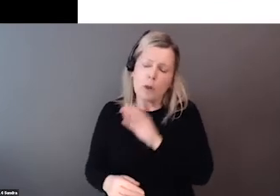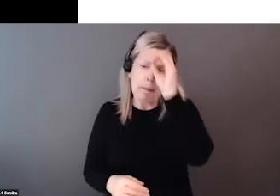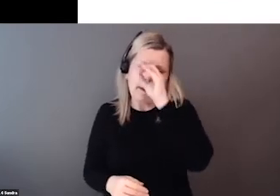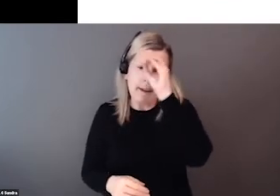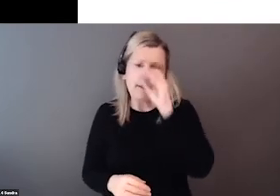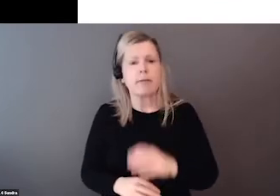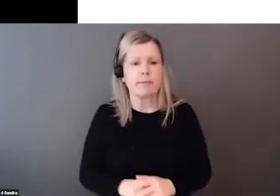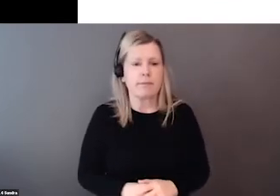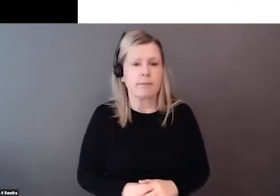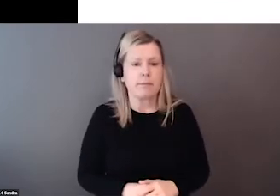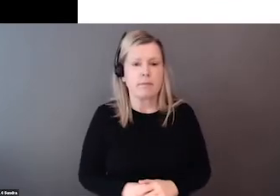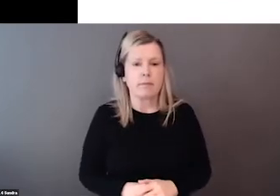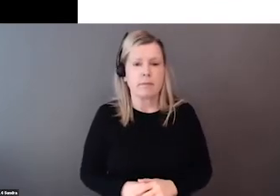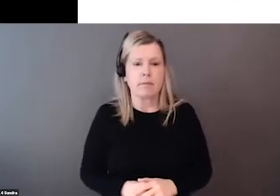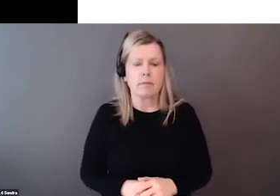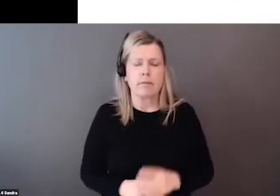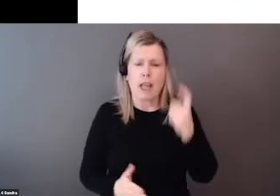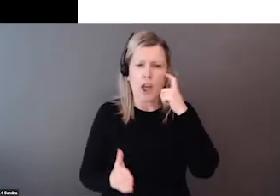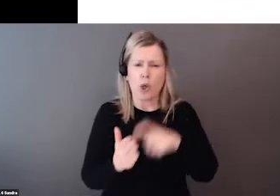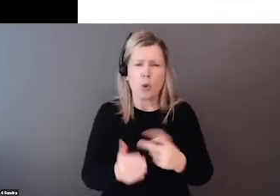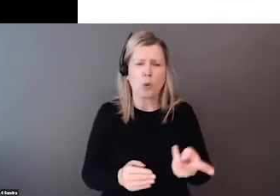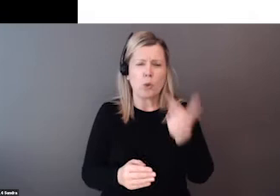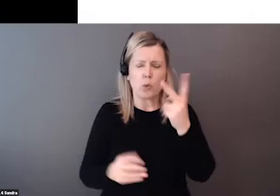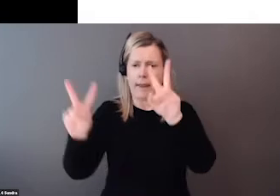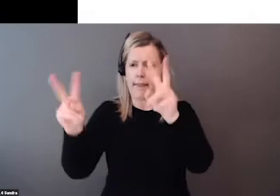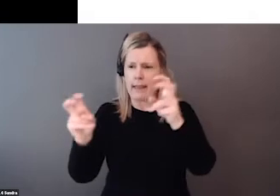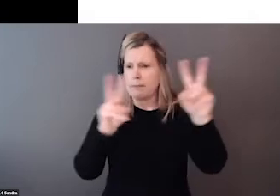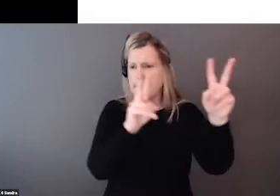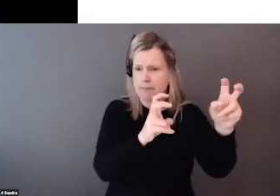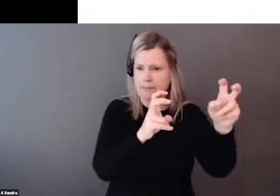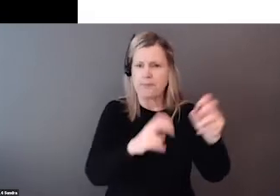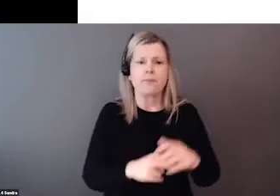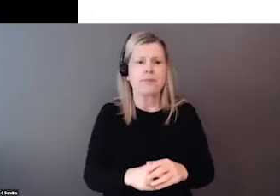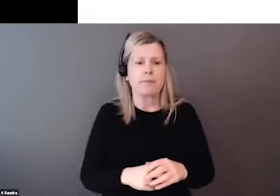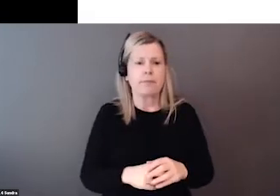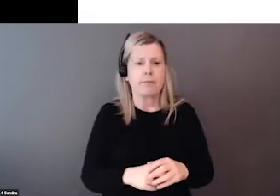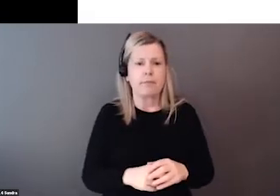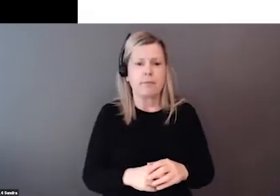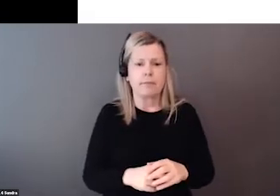But one of the kind of key themes that emerged from our interviews was that there was a number of anticipated barriers